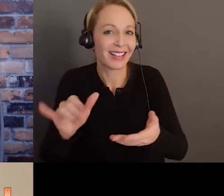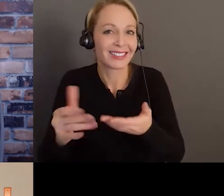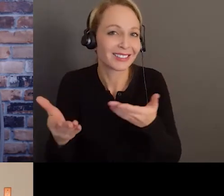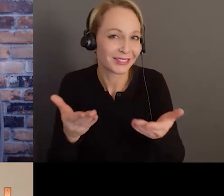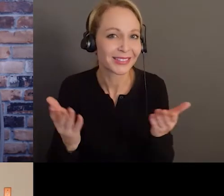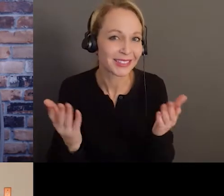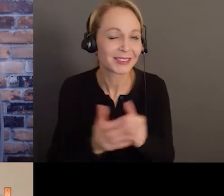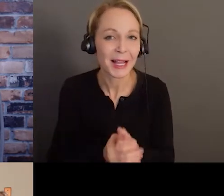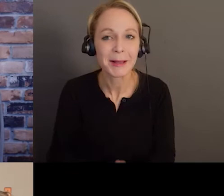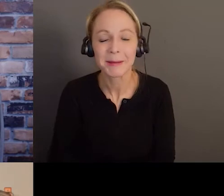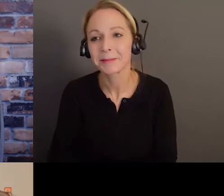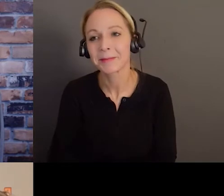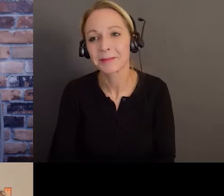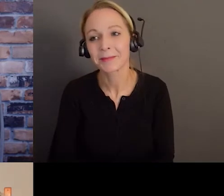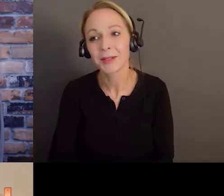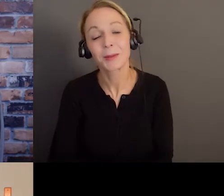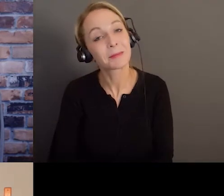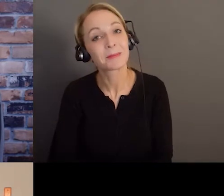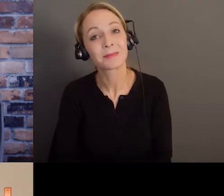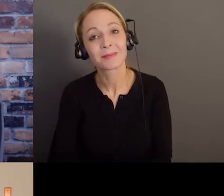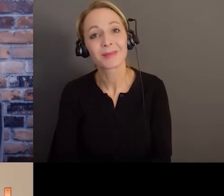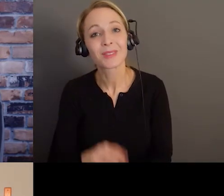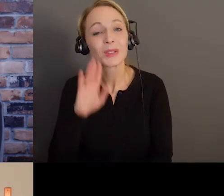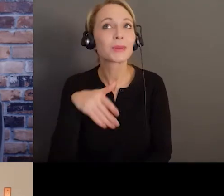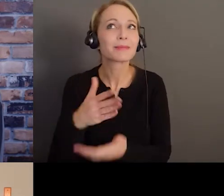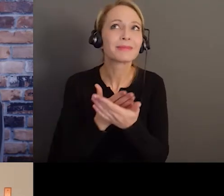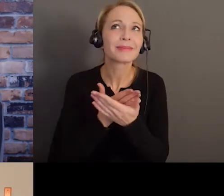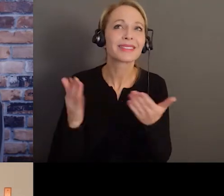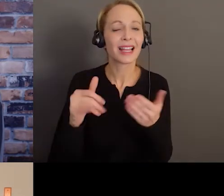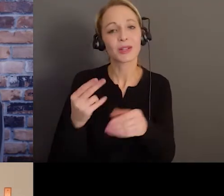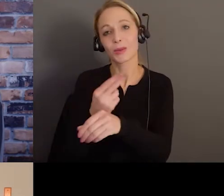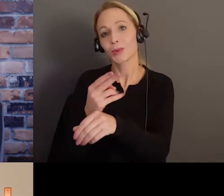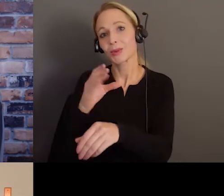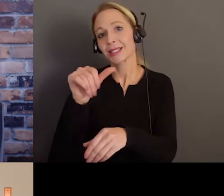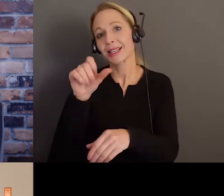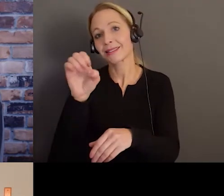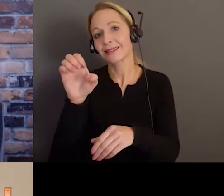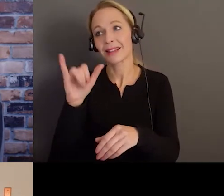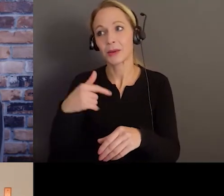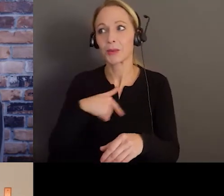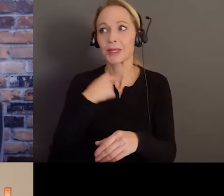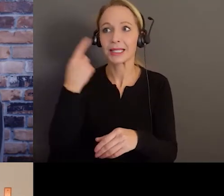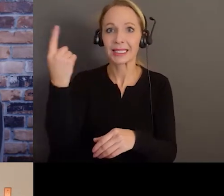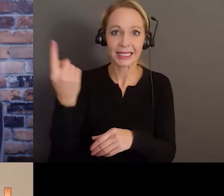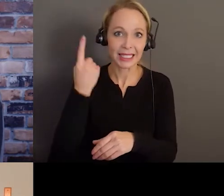SERVICE. SO SOME THINGS, SOME USE CASES THAT WE CONSIDERED, YOU